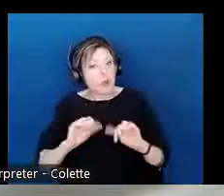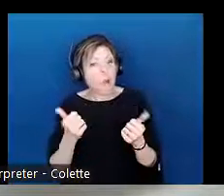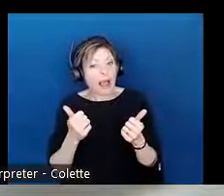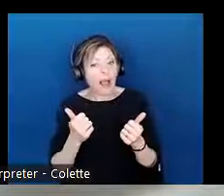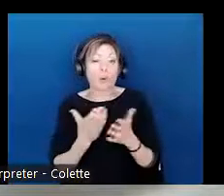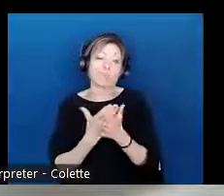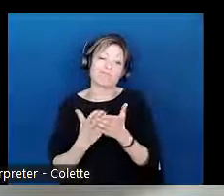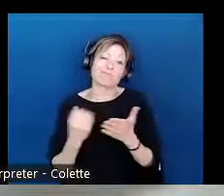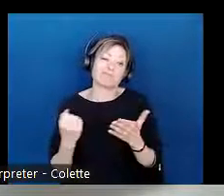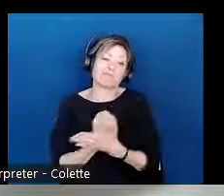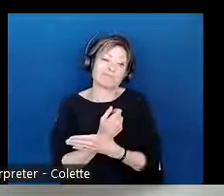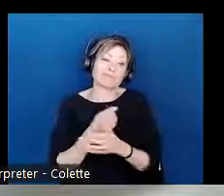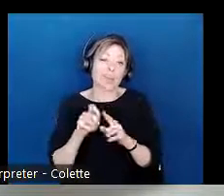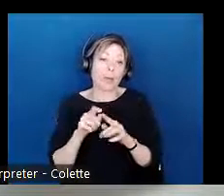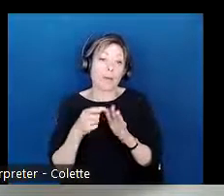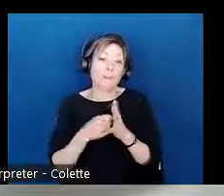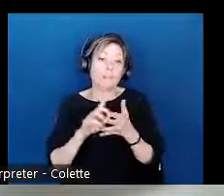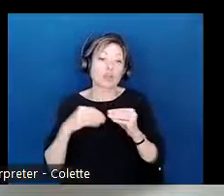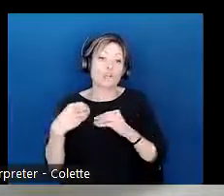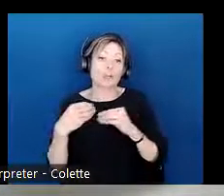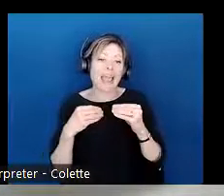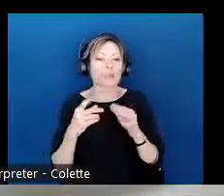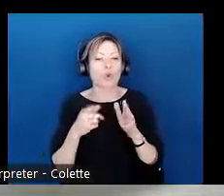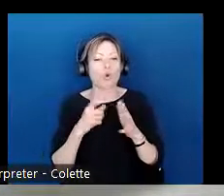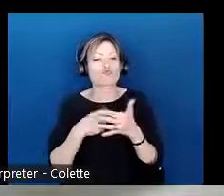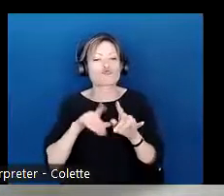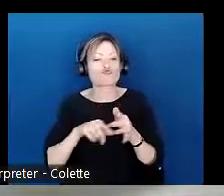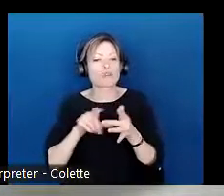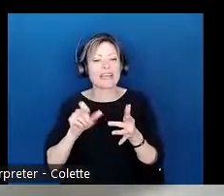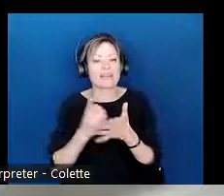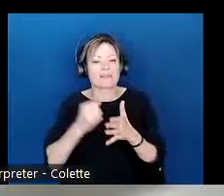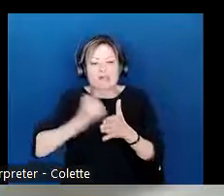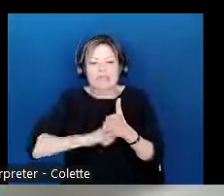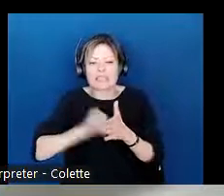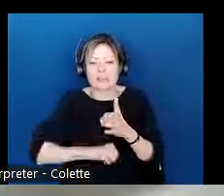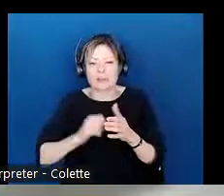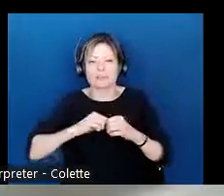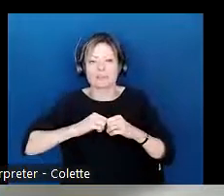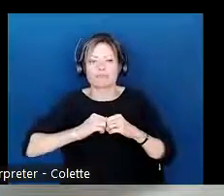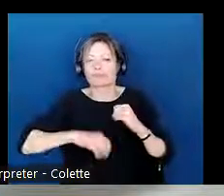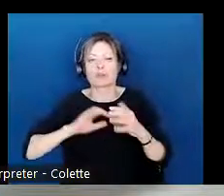Perspex or acrylic is a brittle material so that second one broke unfortunately